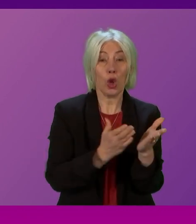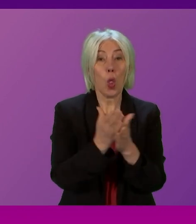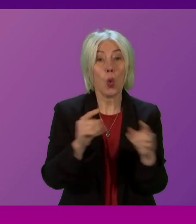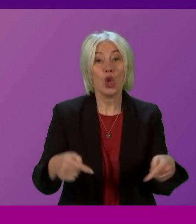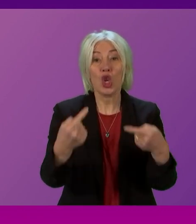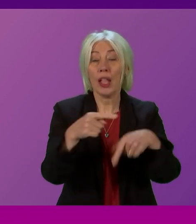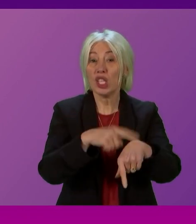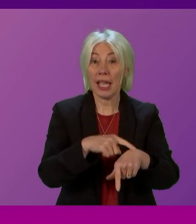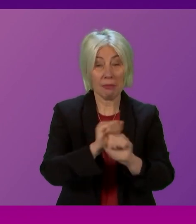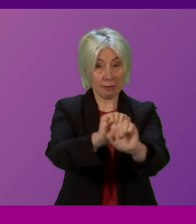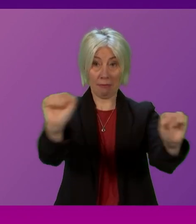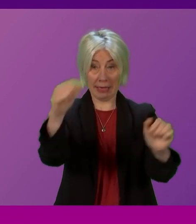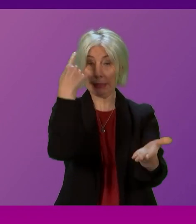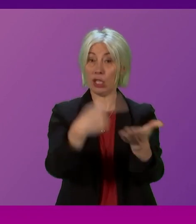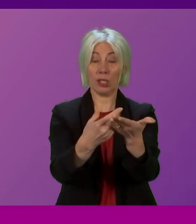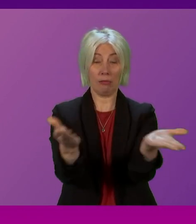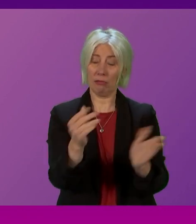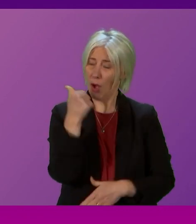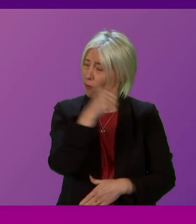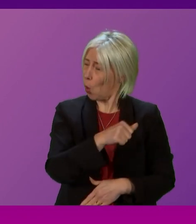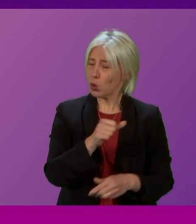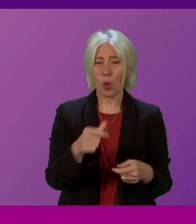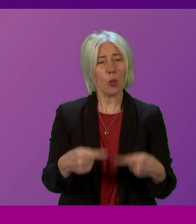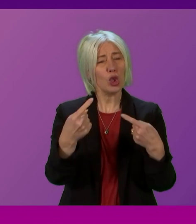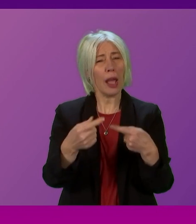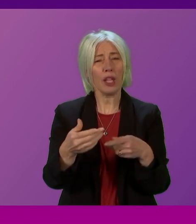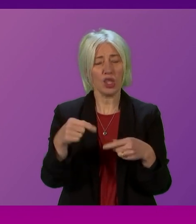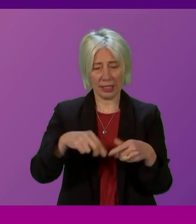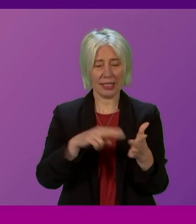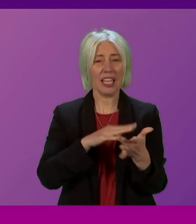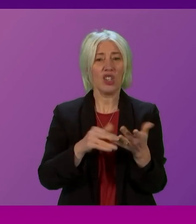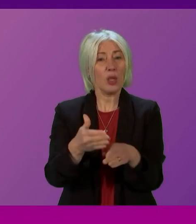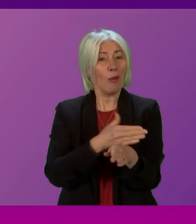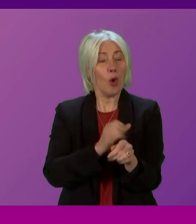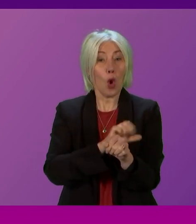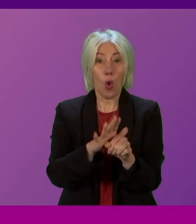Of course, there were challenges in the NHS before Covid—I have never sought to suggest